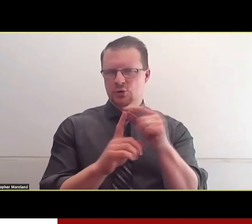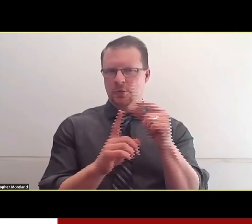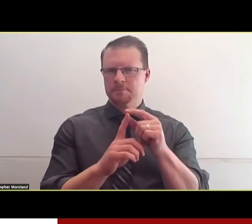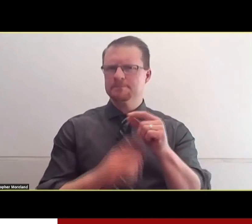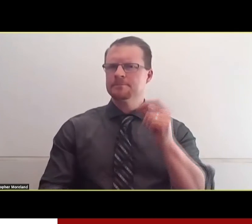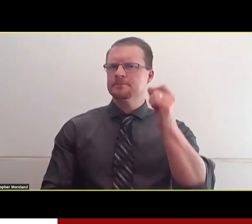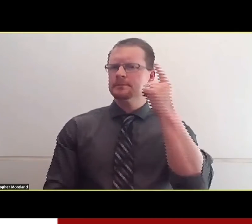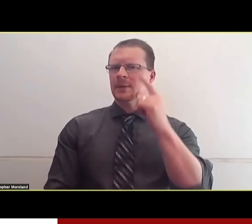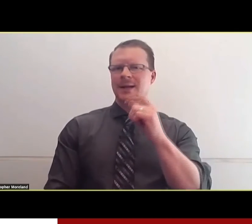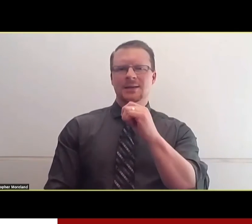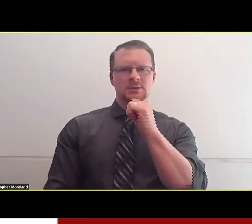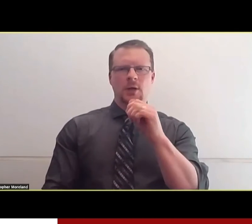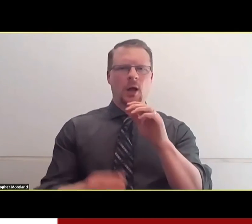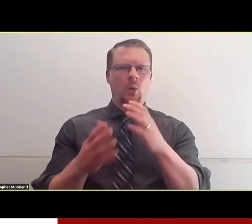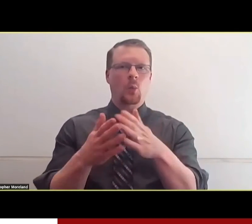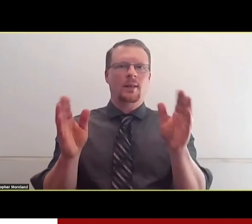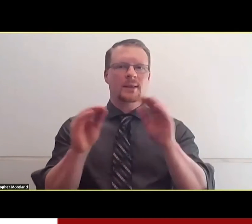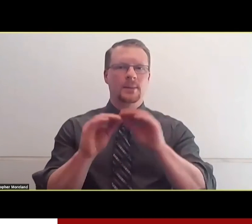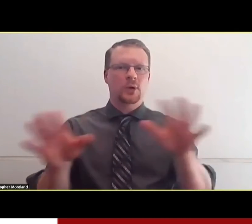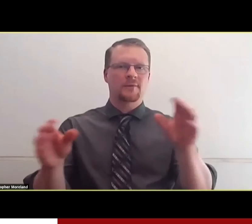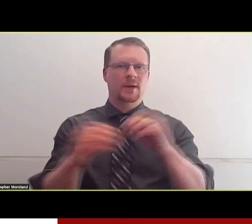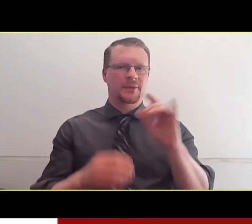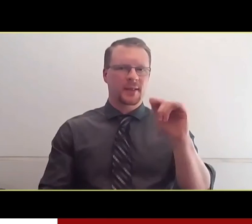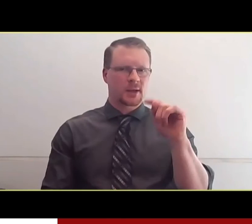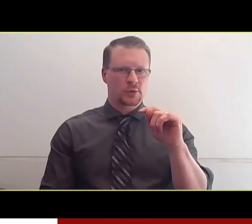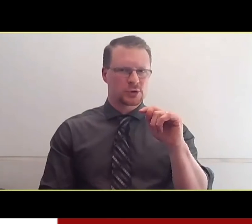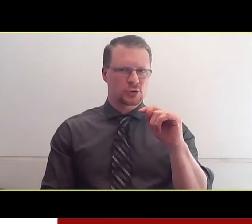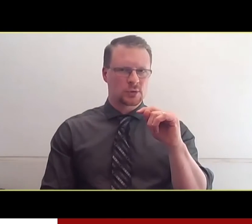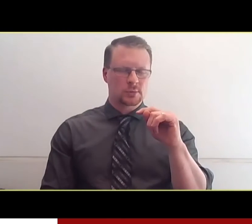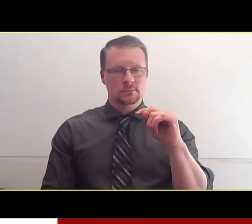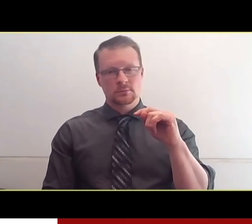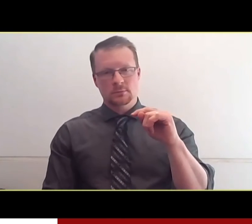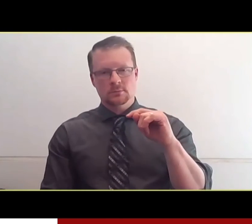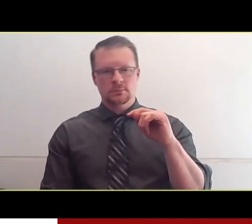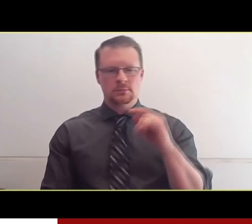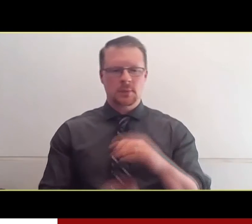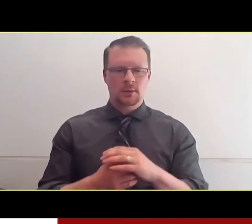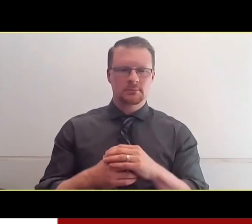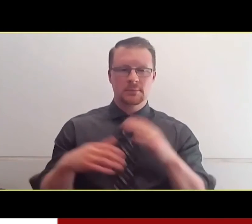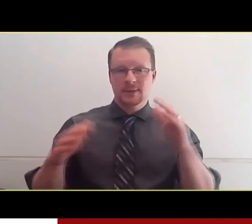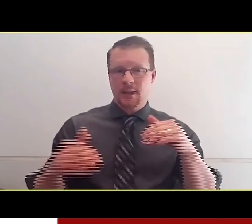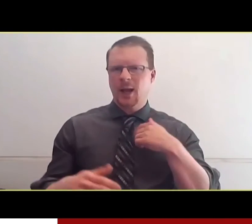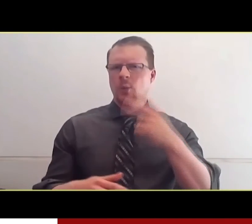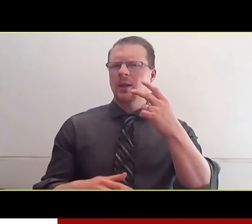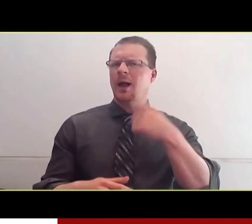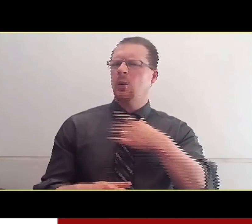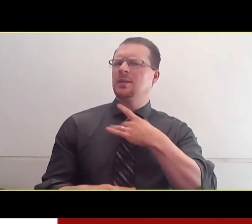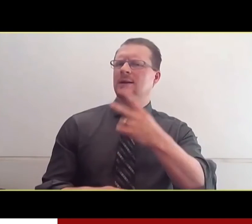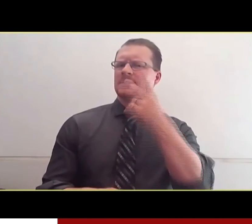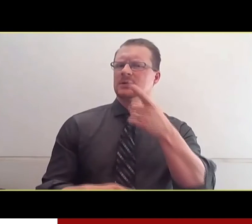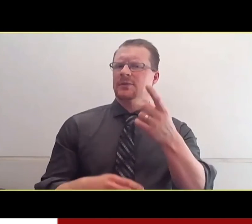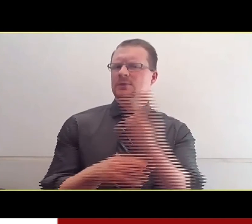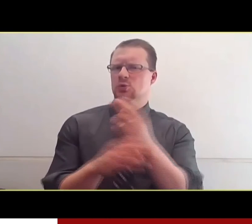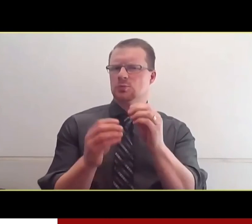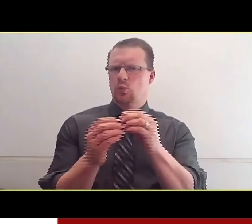I decided to use that particular terminology which is not widely found in the literature at this point,